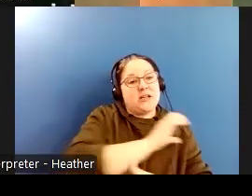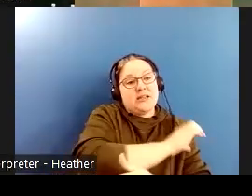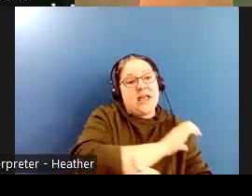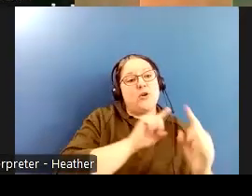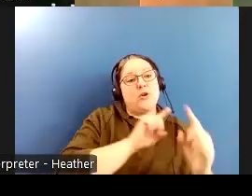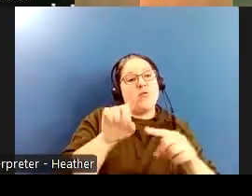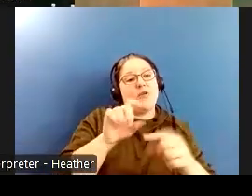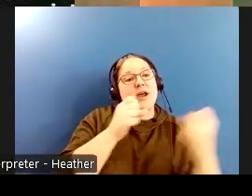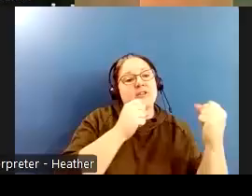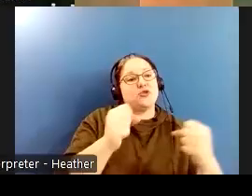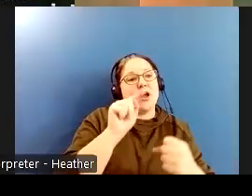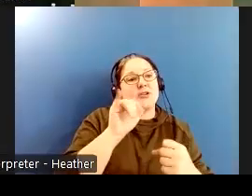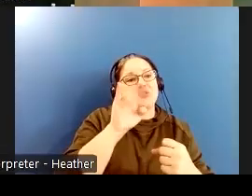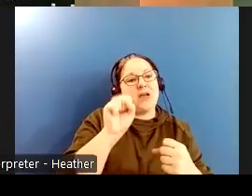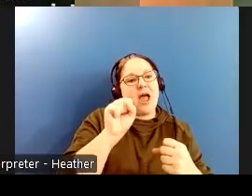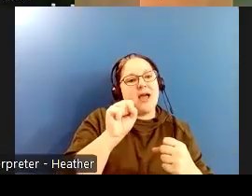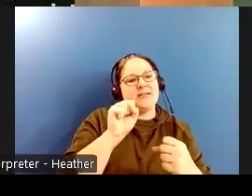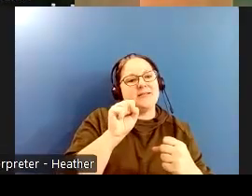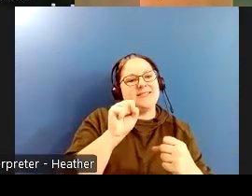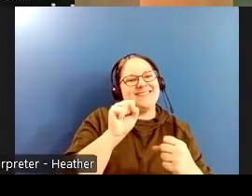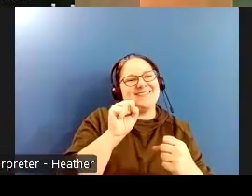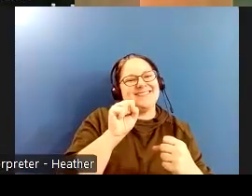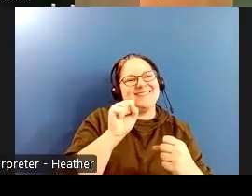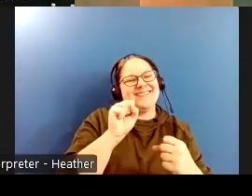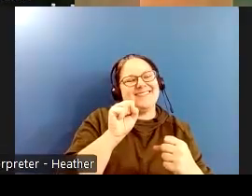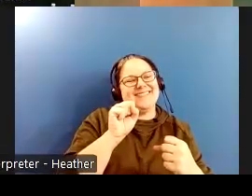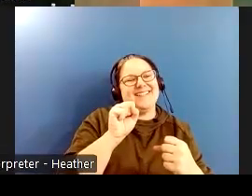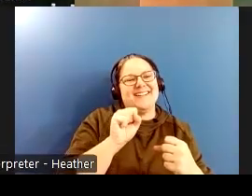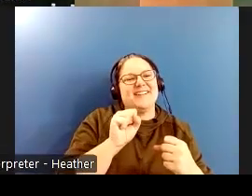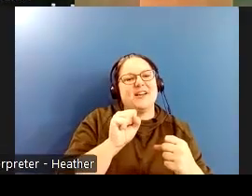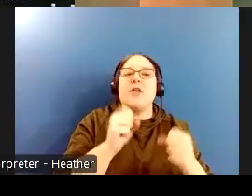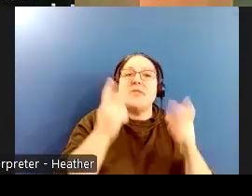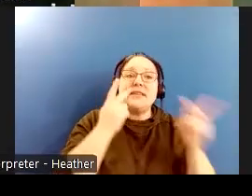right, I'm I'm coming for you, Mips. Coming for you. They do see people over there with cancer,